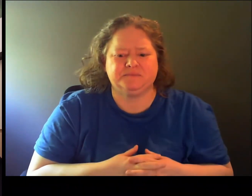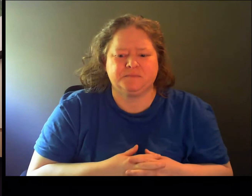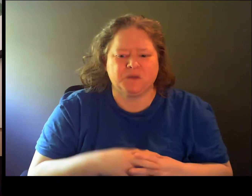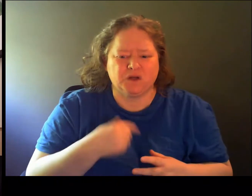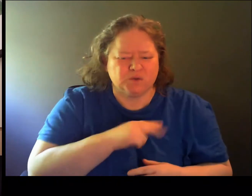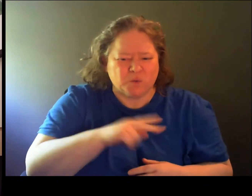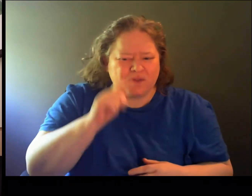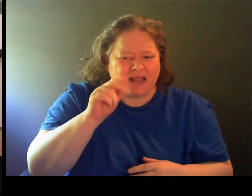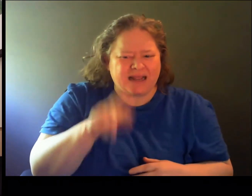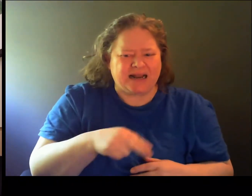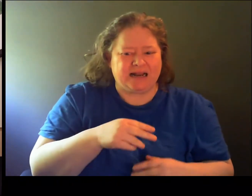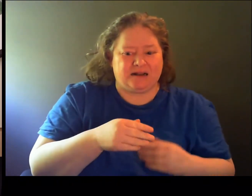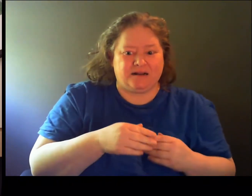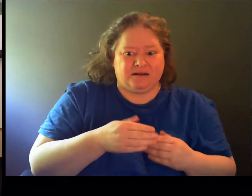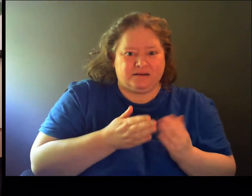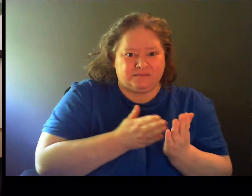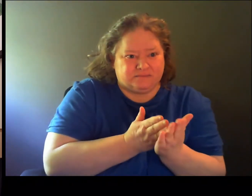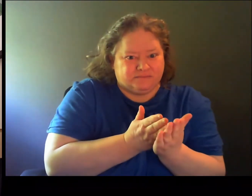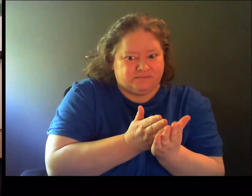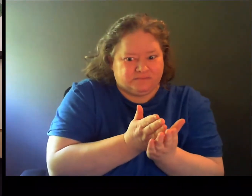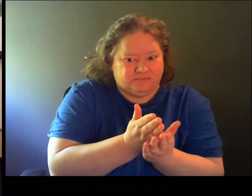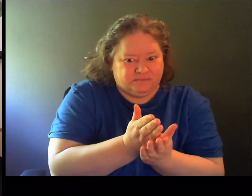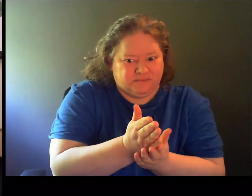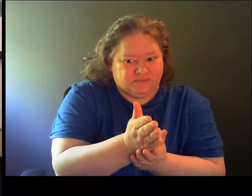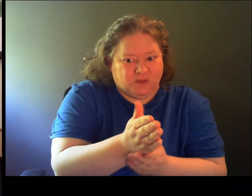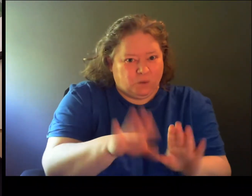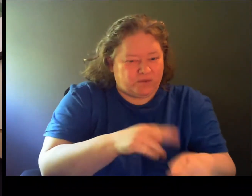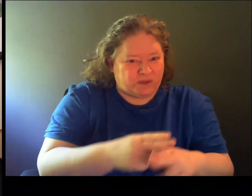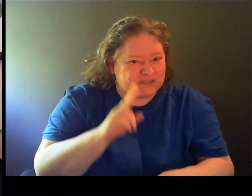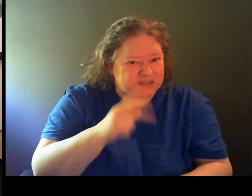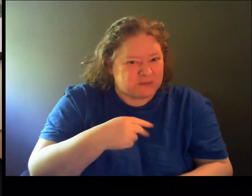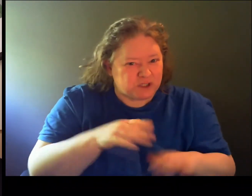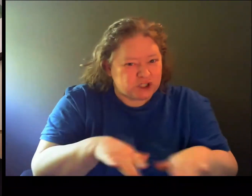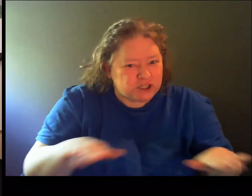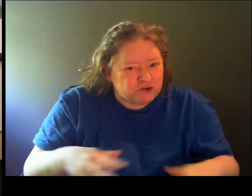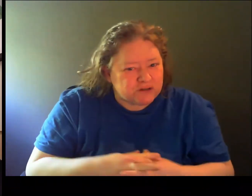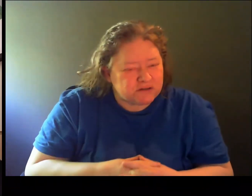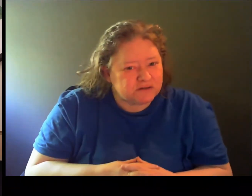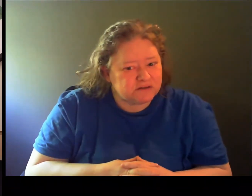I just don't think I can last that long without seeing my kids.